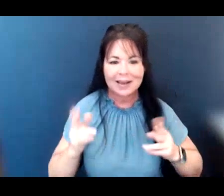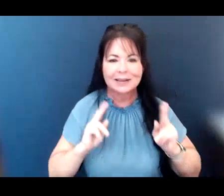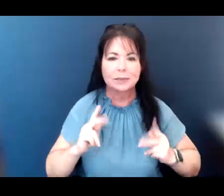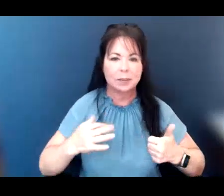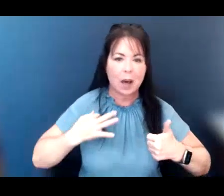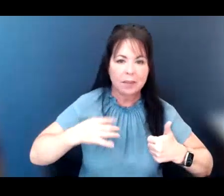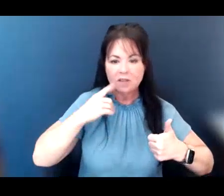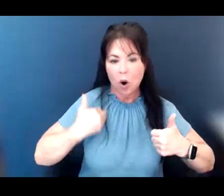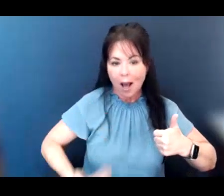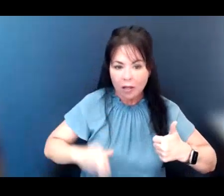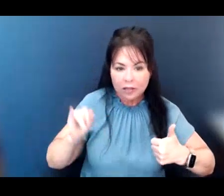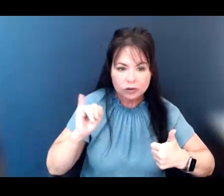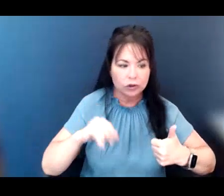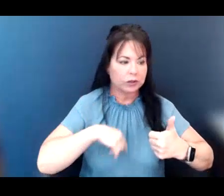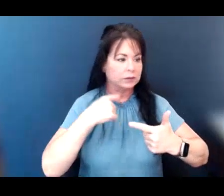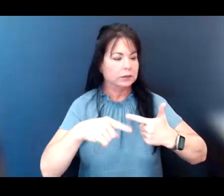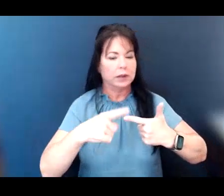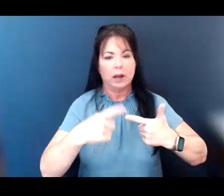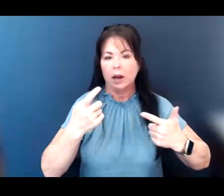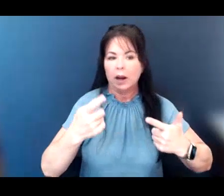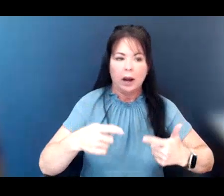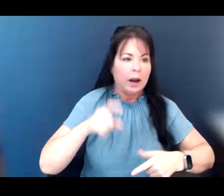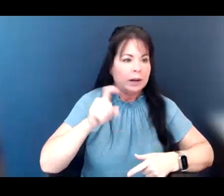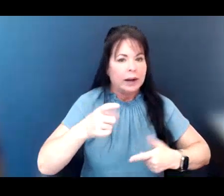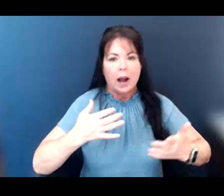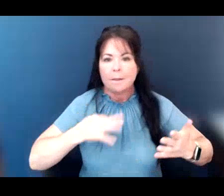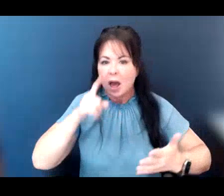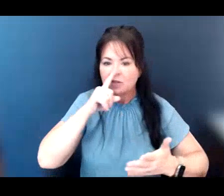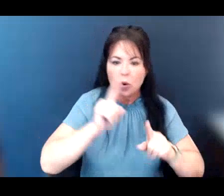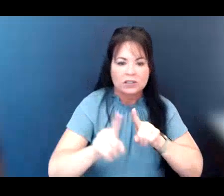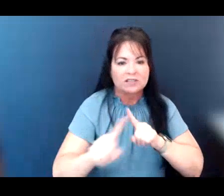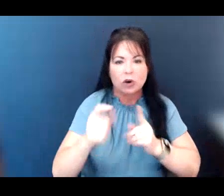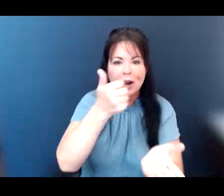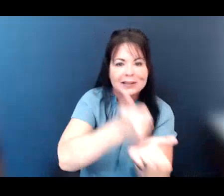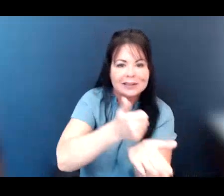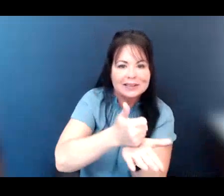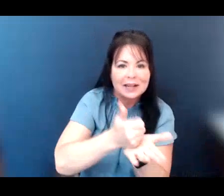They need to get various kinds of aid and things like that. And if they can't interact with our materials,